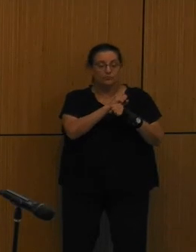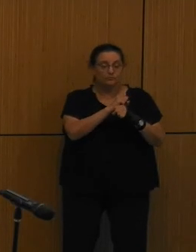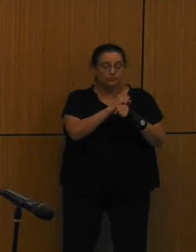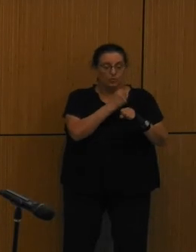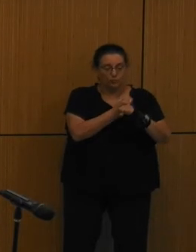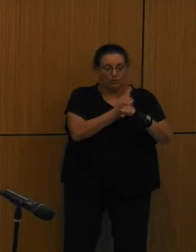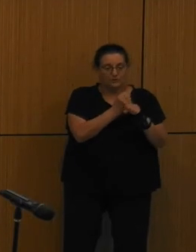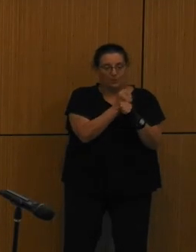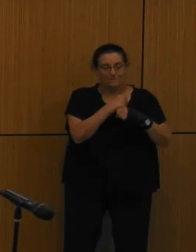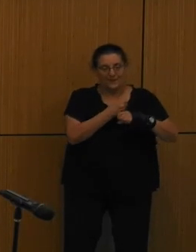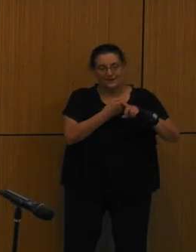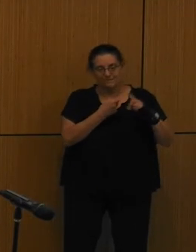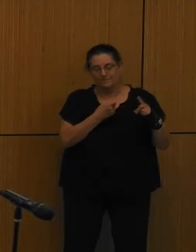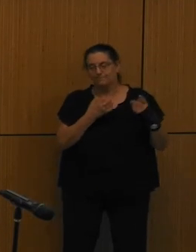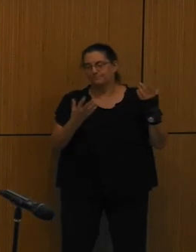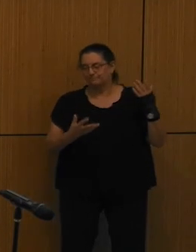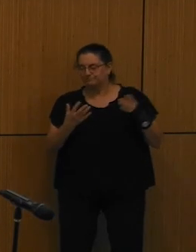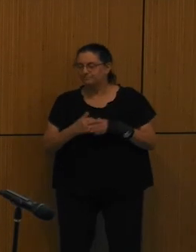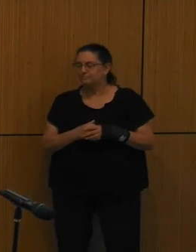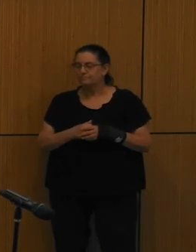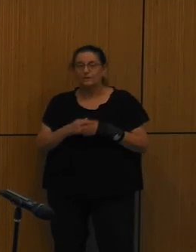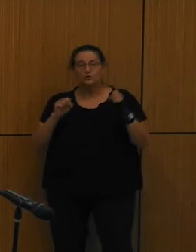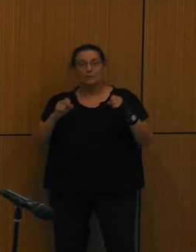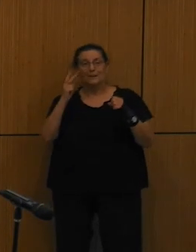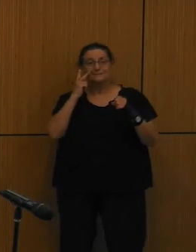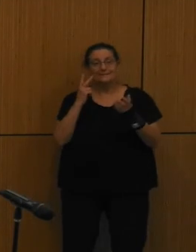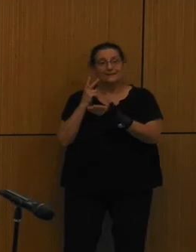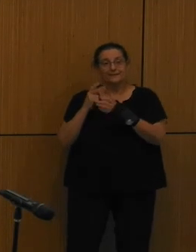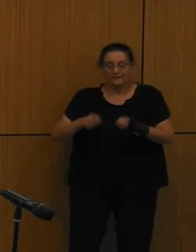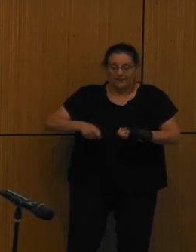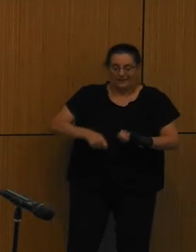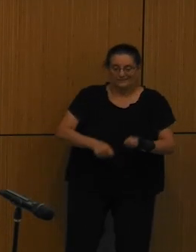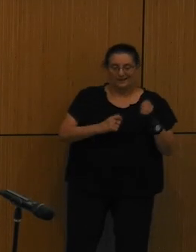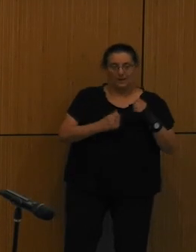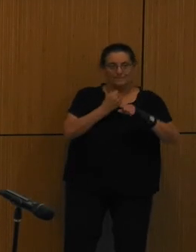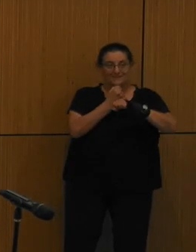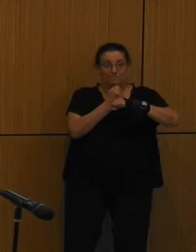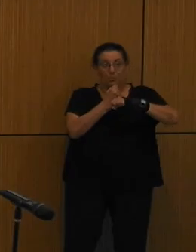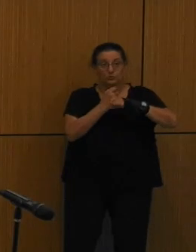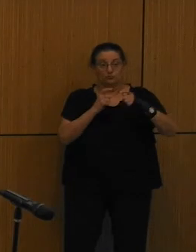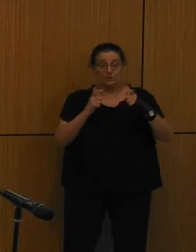So you can see in the picture here that a dug up boulder is a pretty, ugly thing.